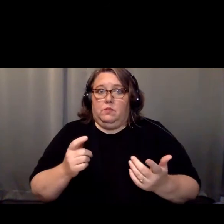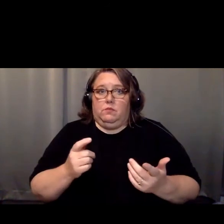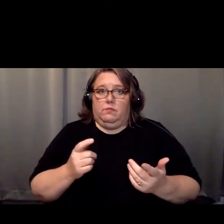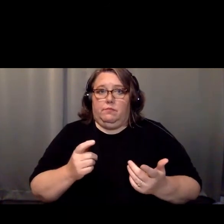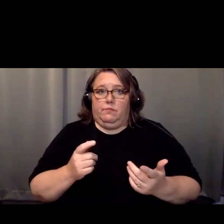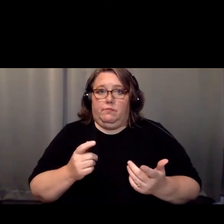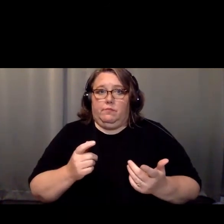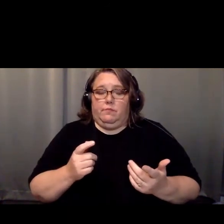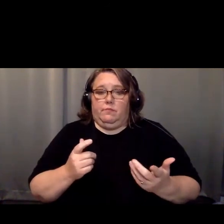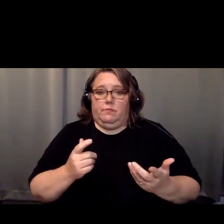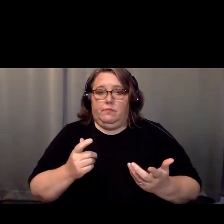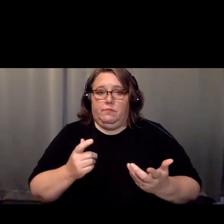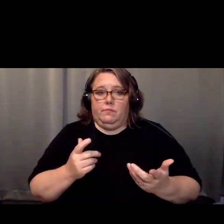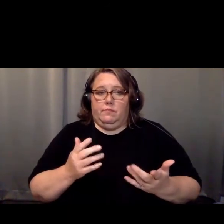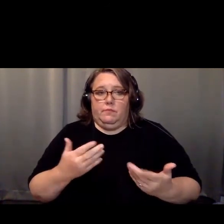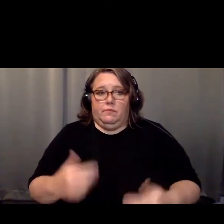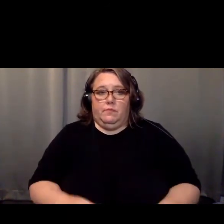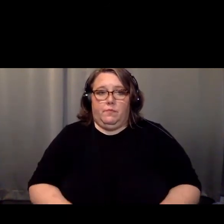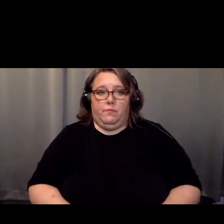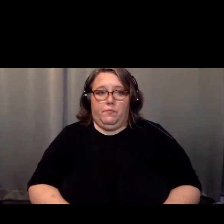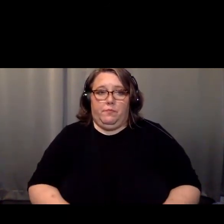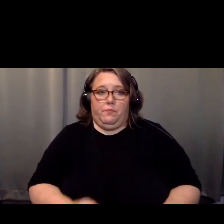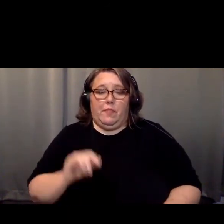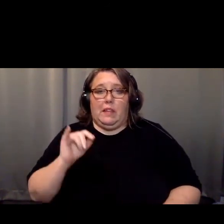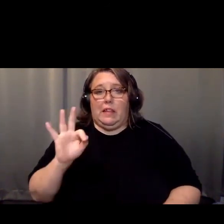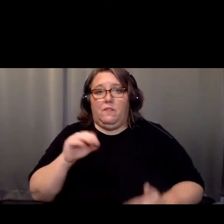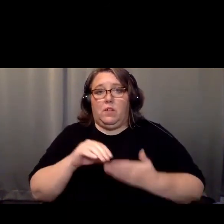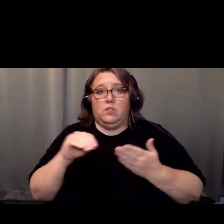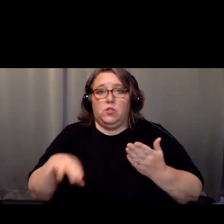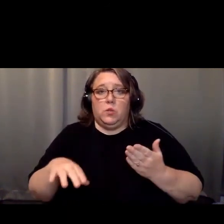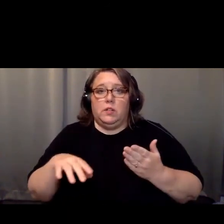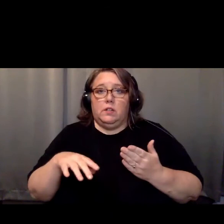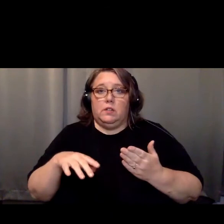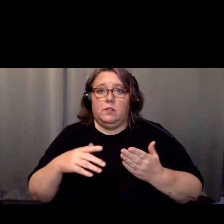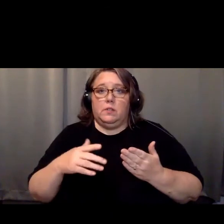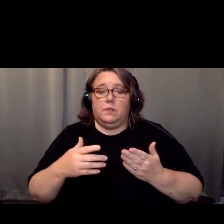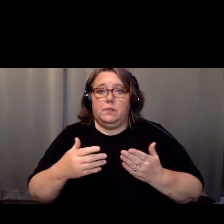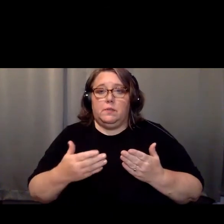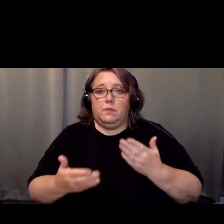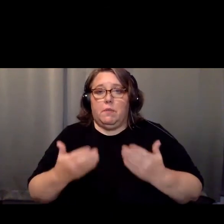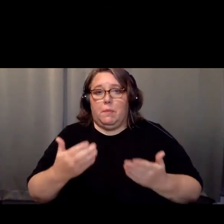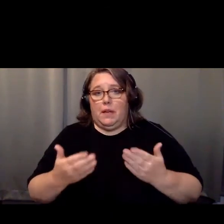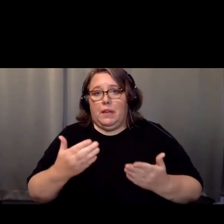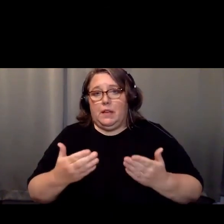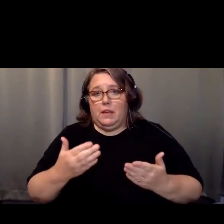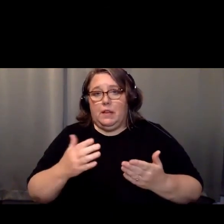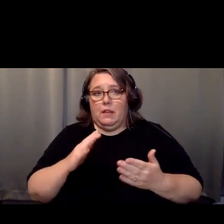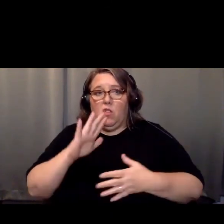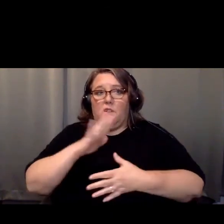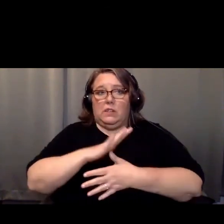even if you have a student that they might be, it might be their senior year for example,